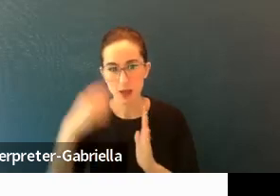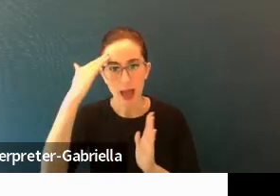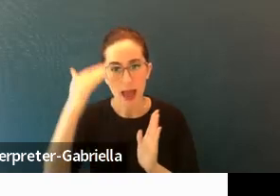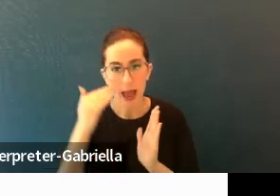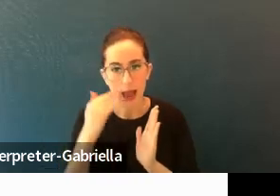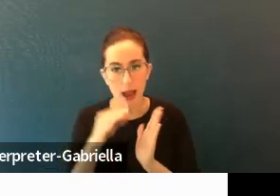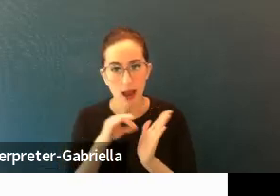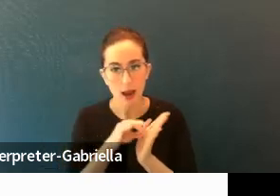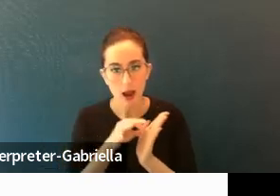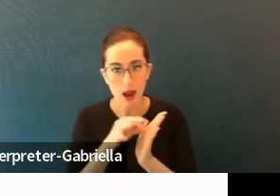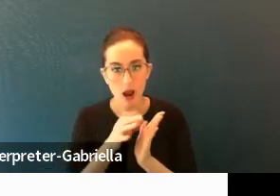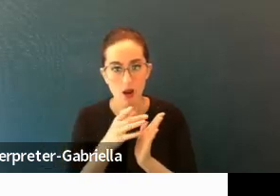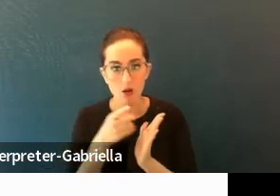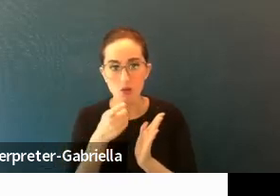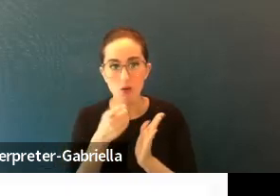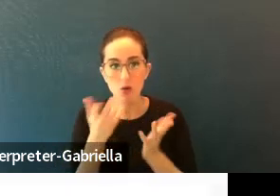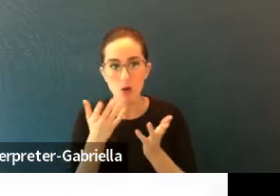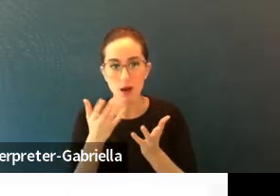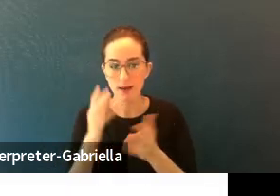So again, not that